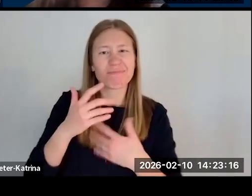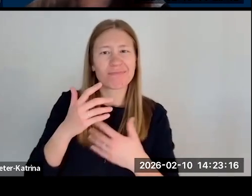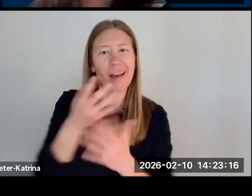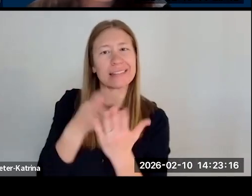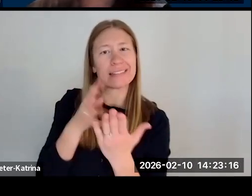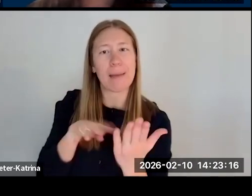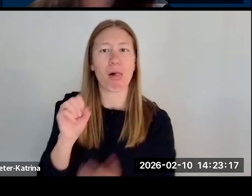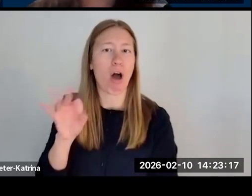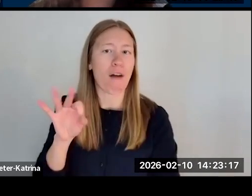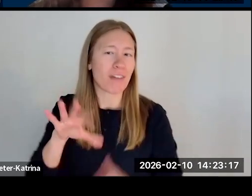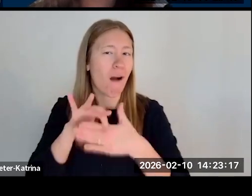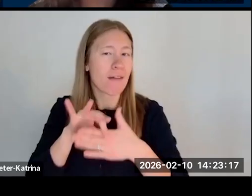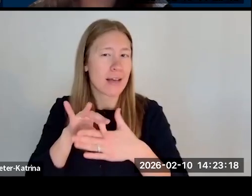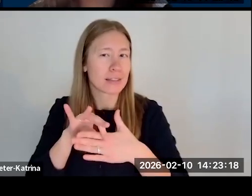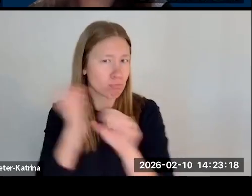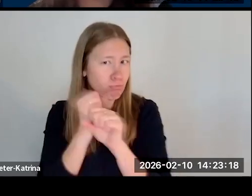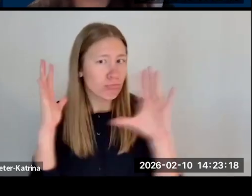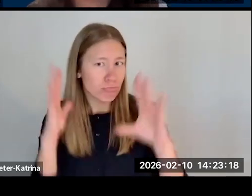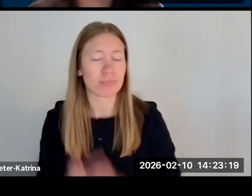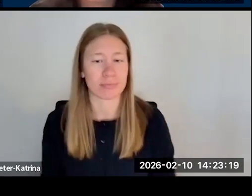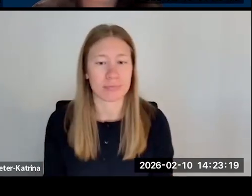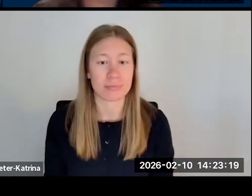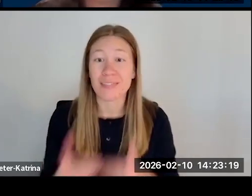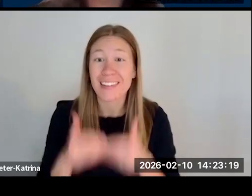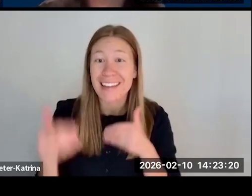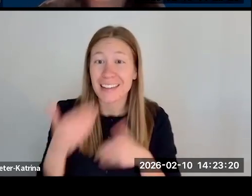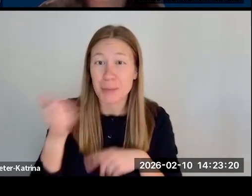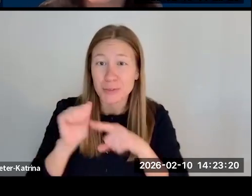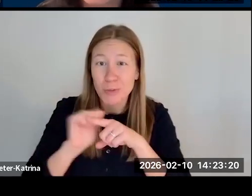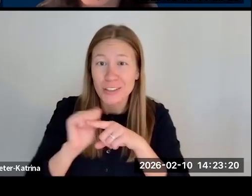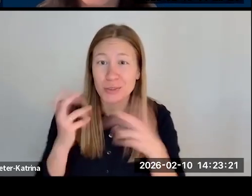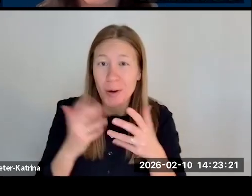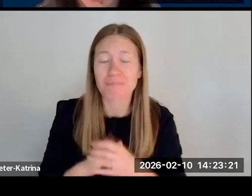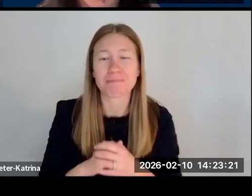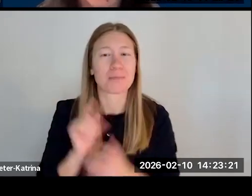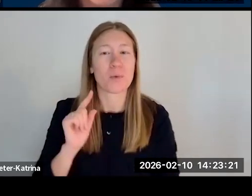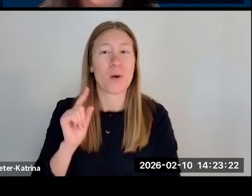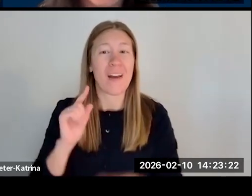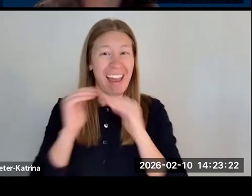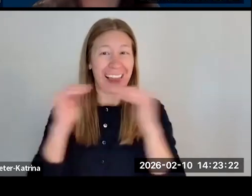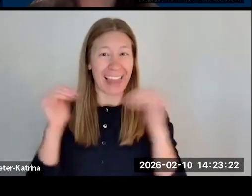Our next best practice is to use only one heading one for a single document,